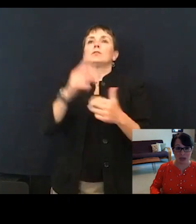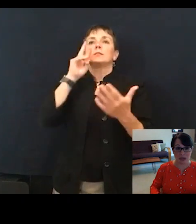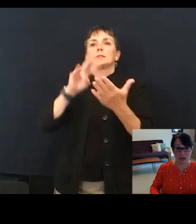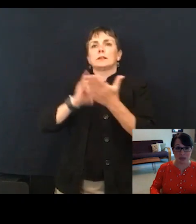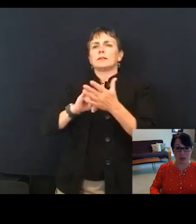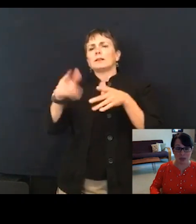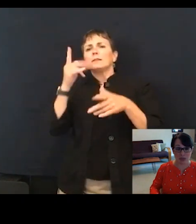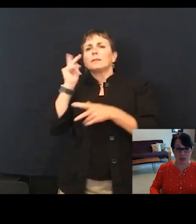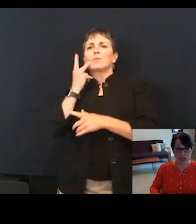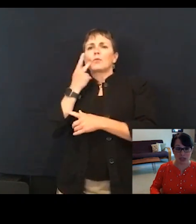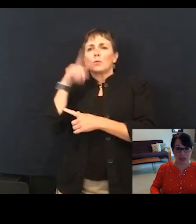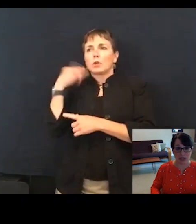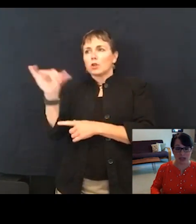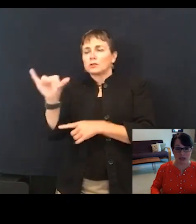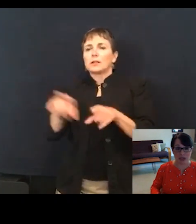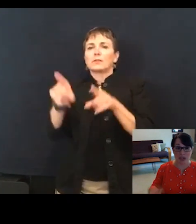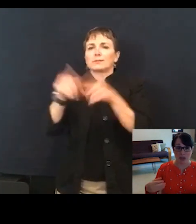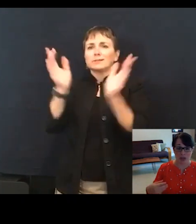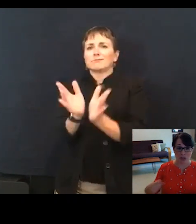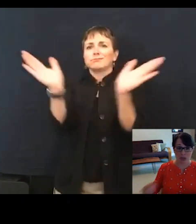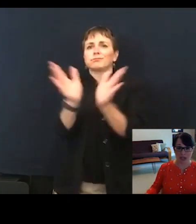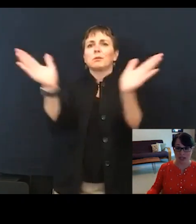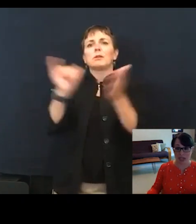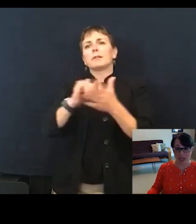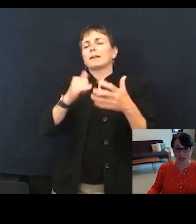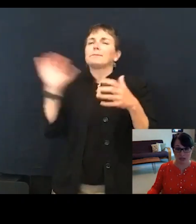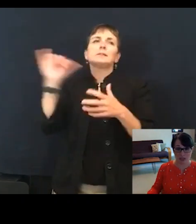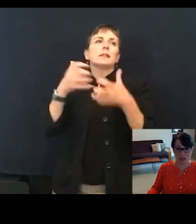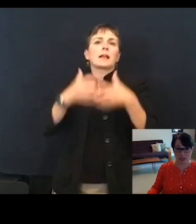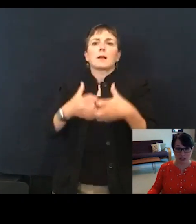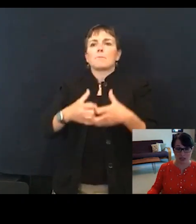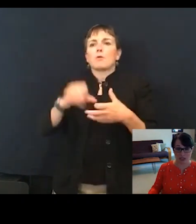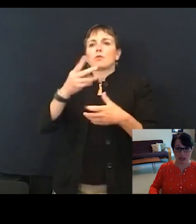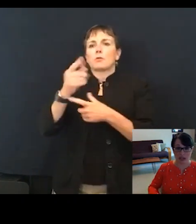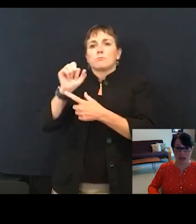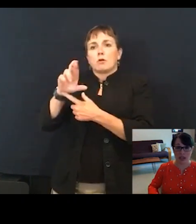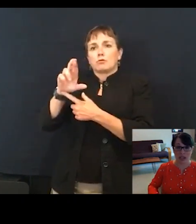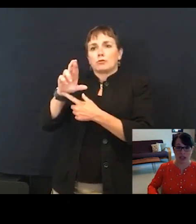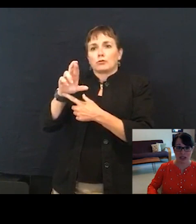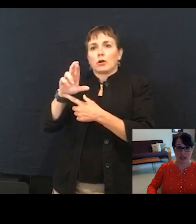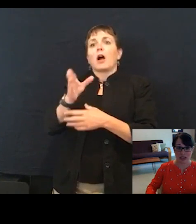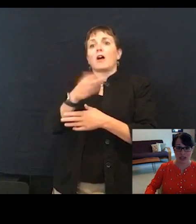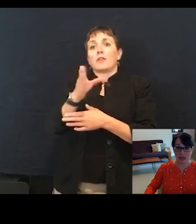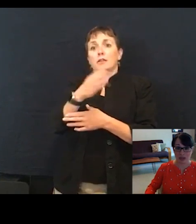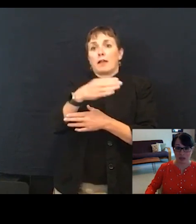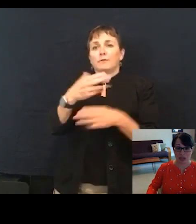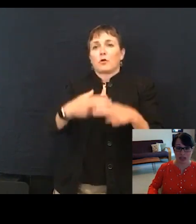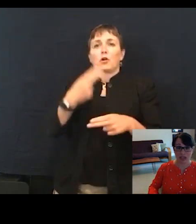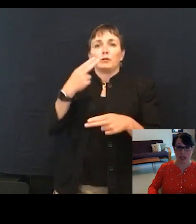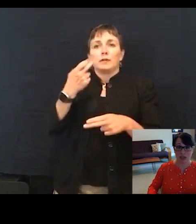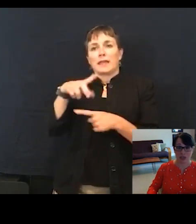or this motor domain on the left, which binds to actin filaments in the cell. And then its tail domain, which is essentially really